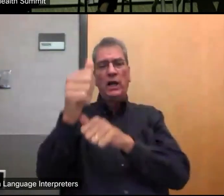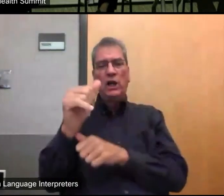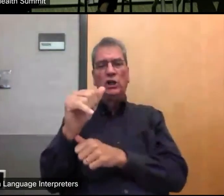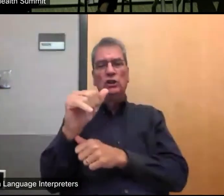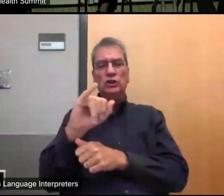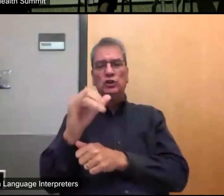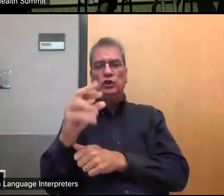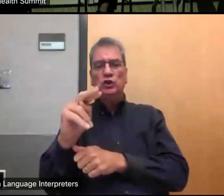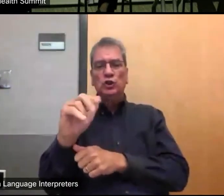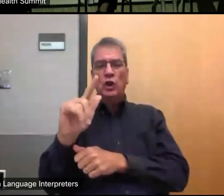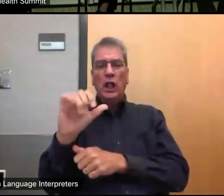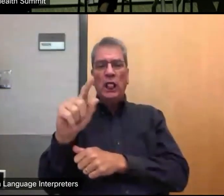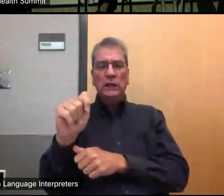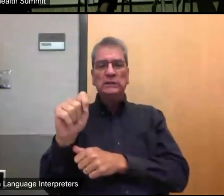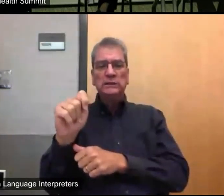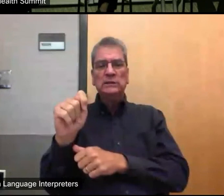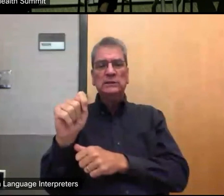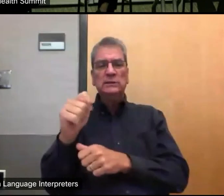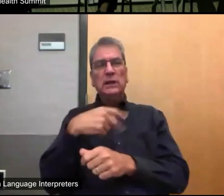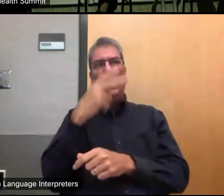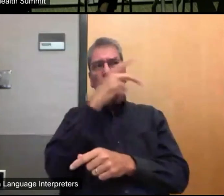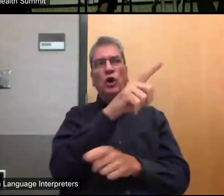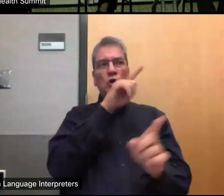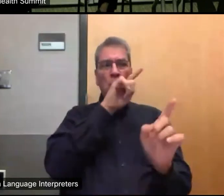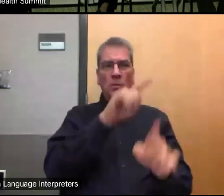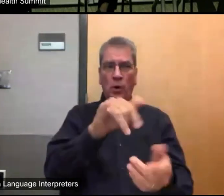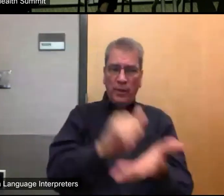about, you know, hey, I saw you reported this and here's something you may not know and